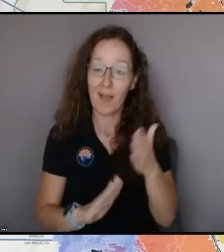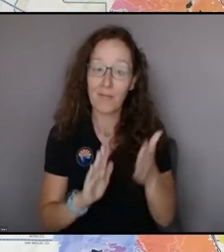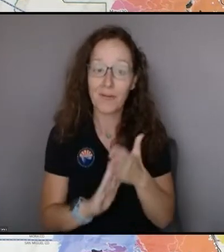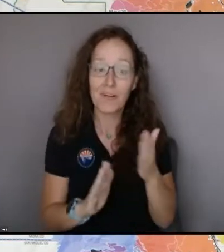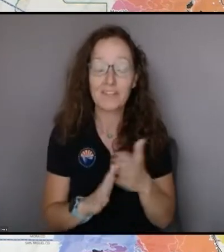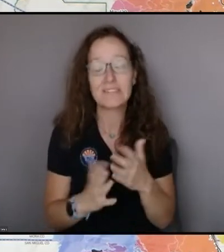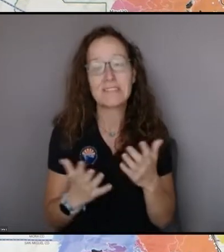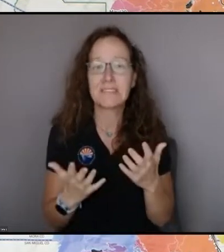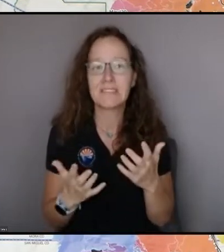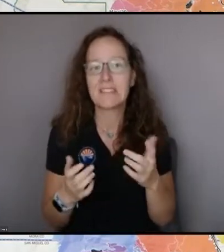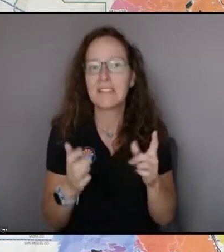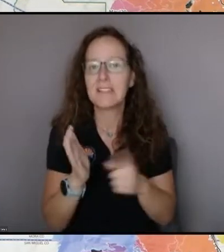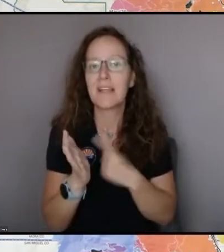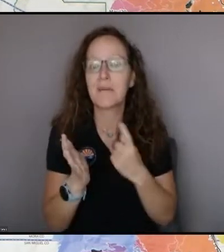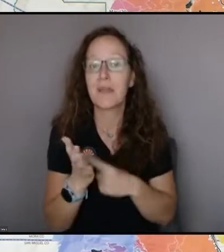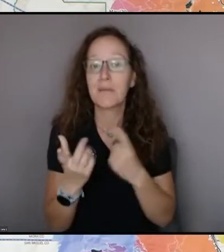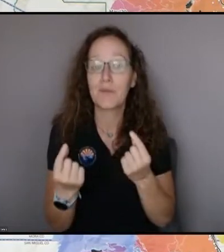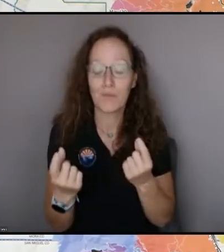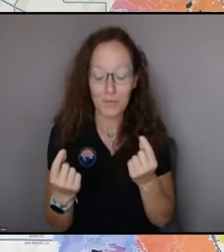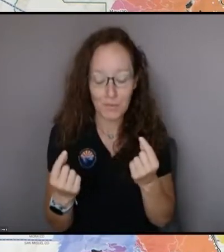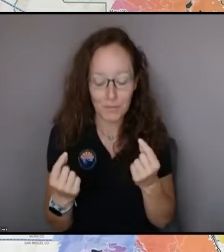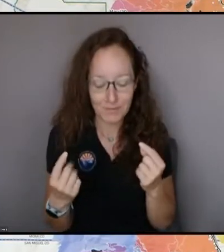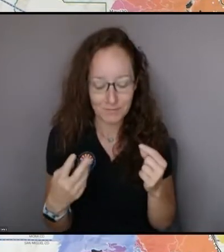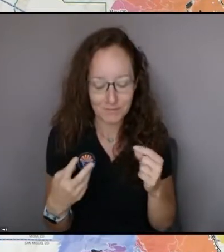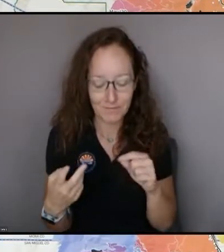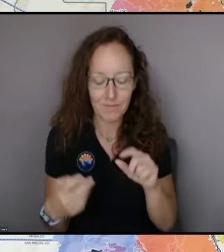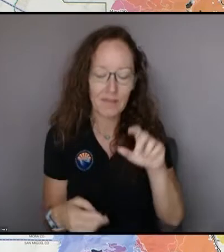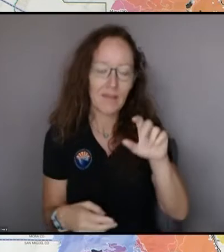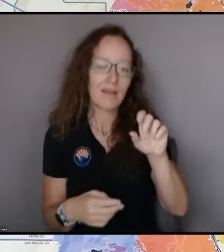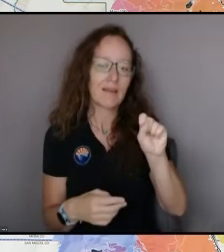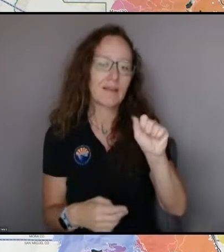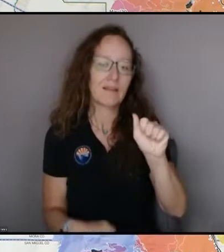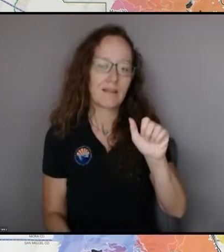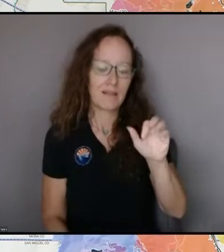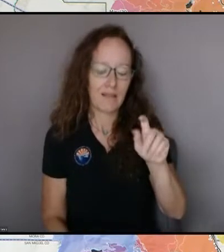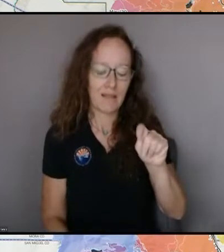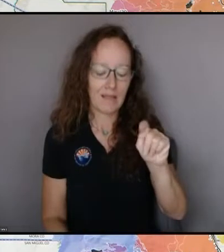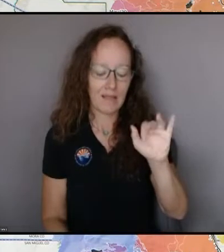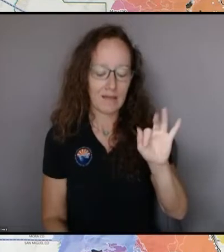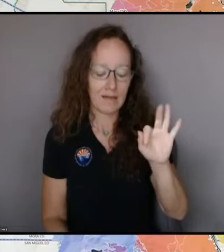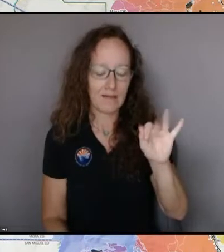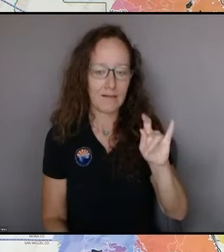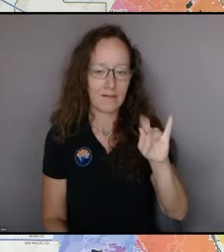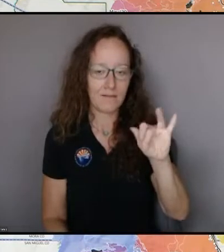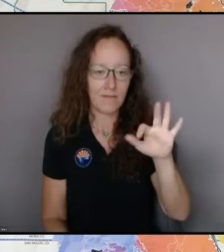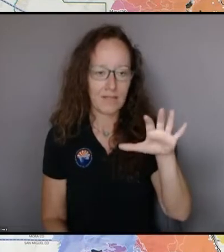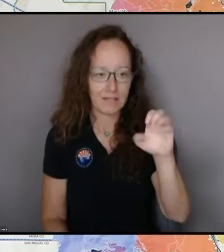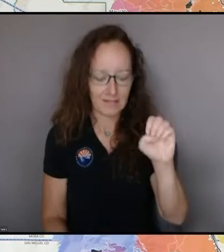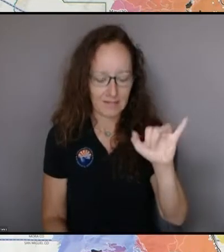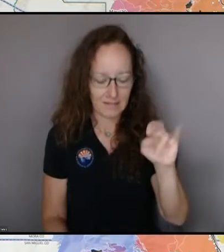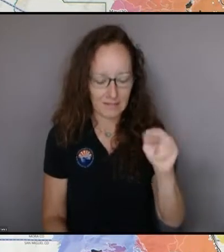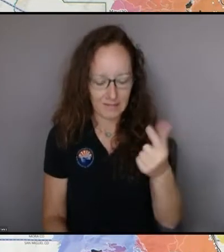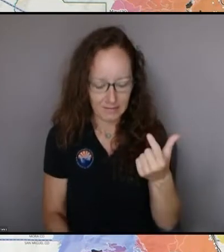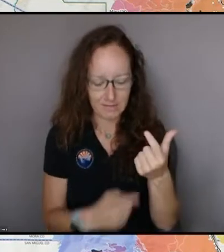you anchor into that and you move forward with it. And why that's a problem is that: the time you spend to find the best